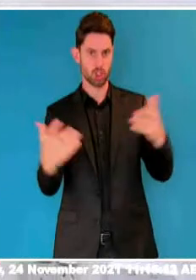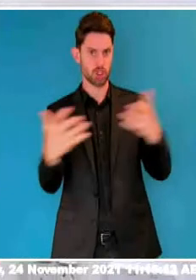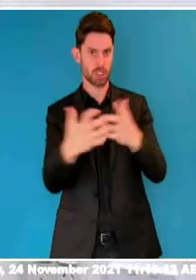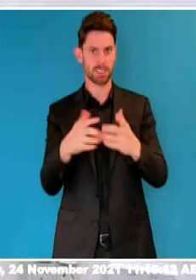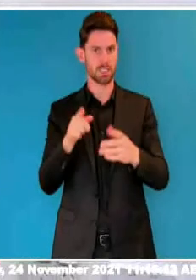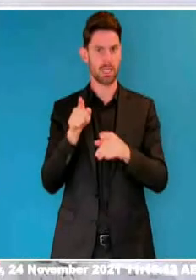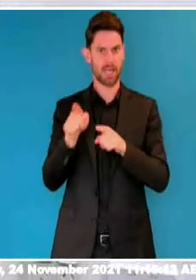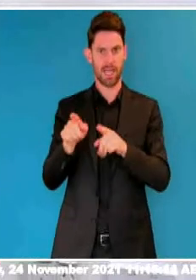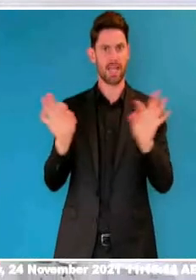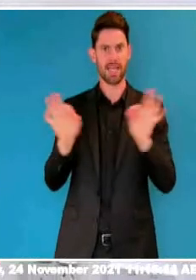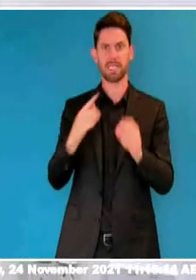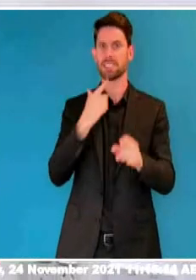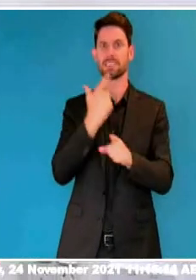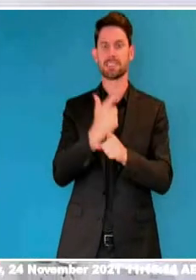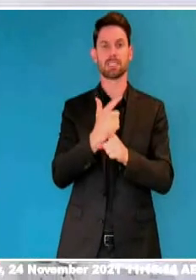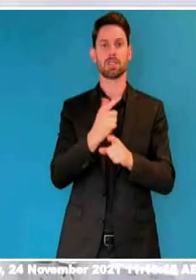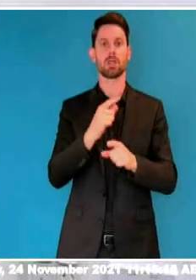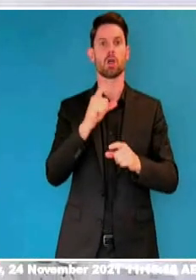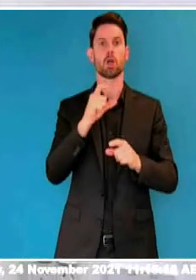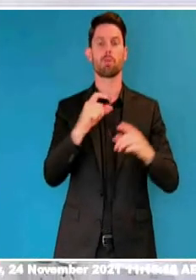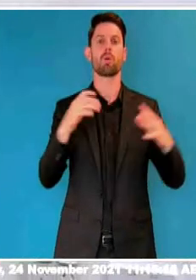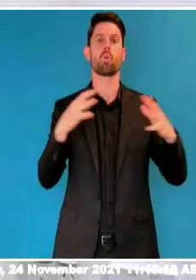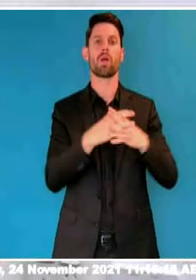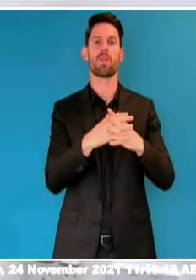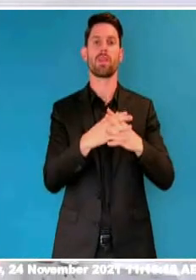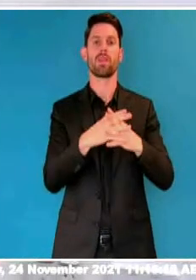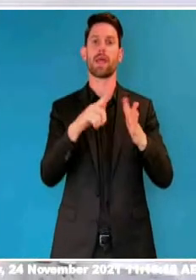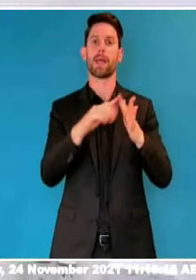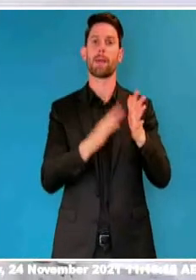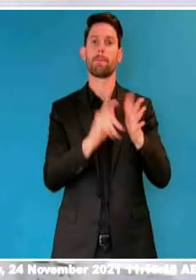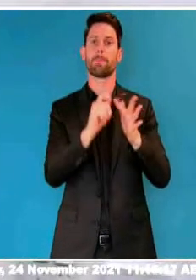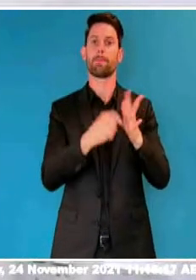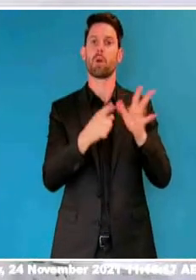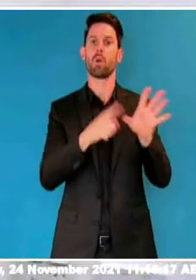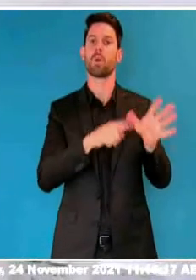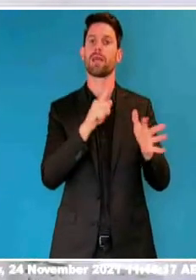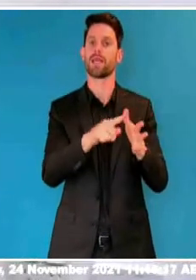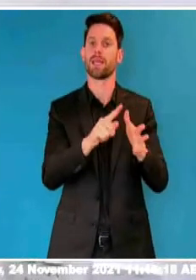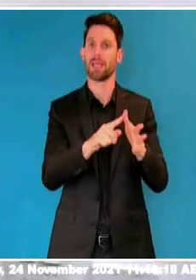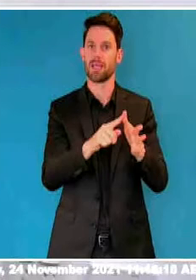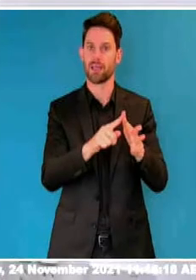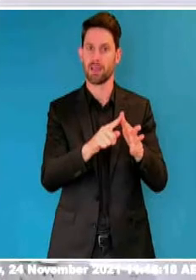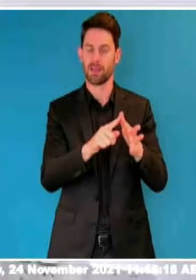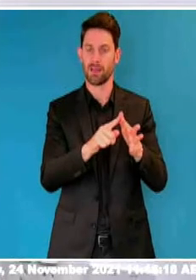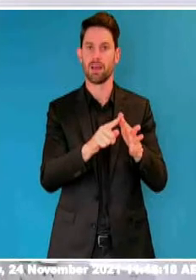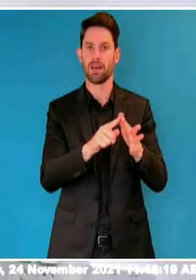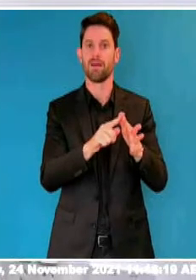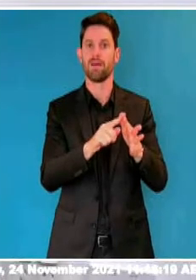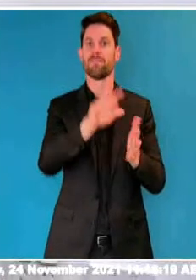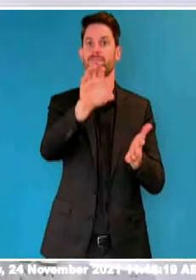Commonwealth Employee Assistance Funding program, which is a program designed to offset those costs.